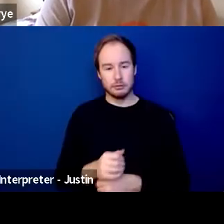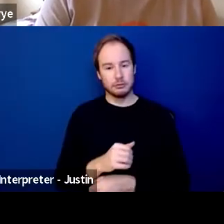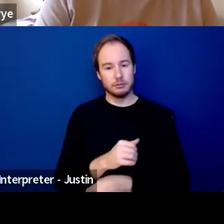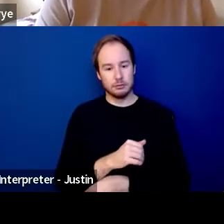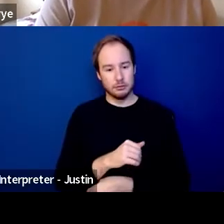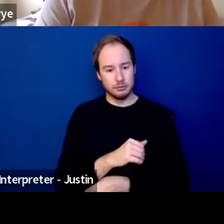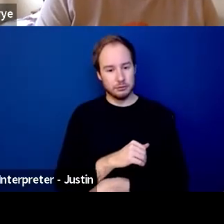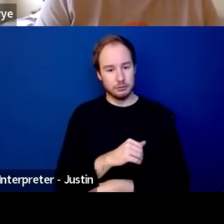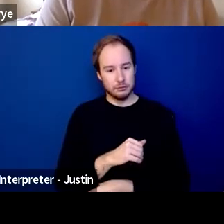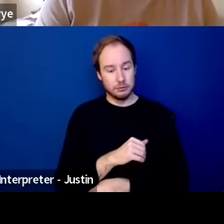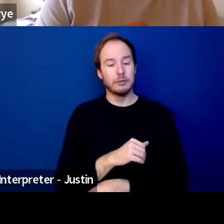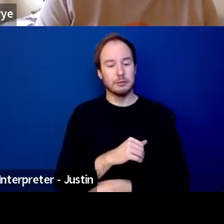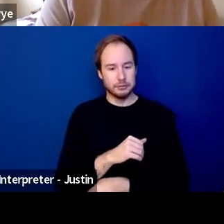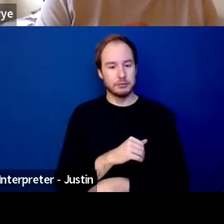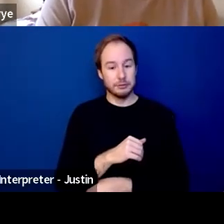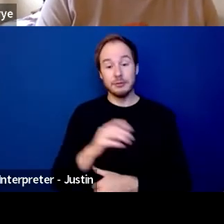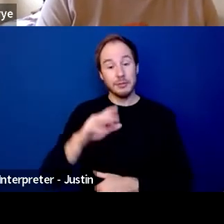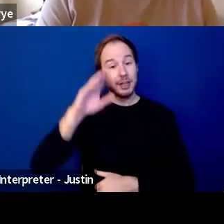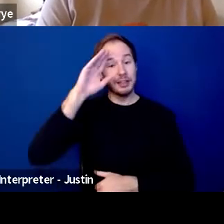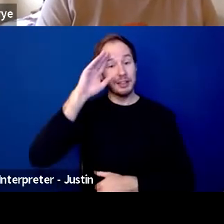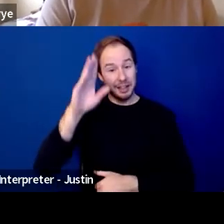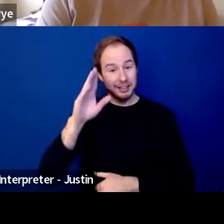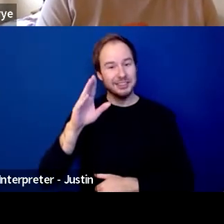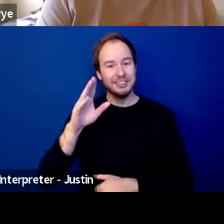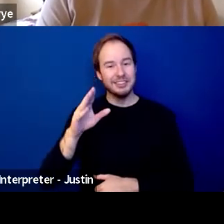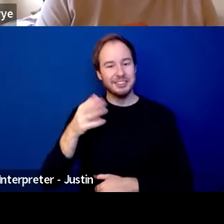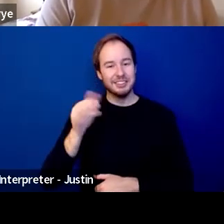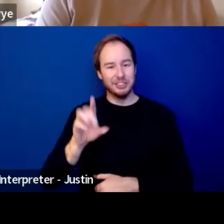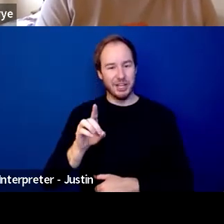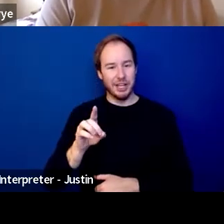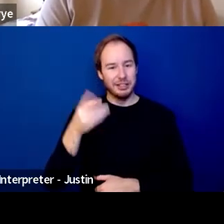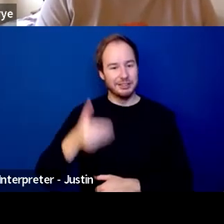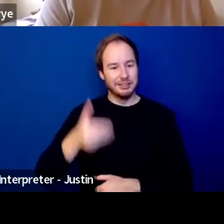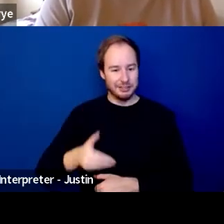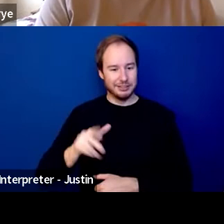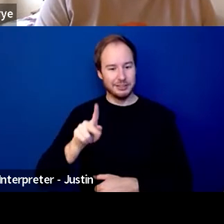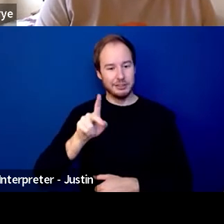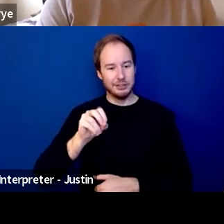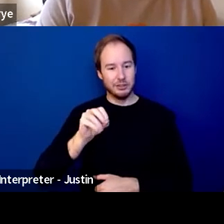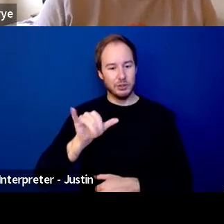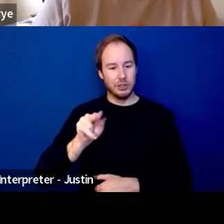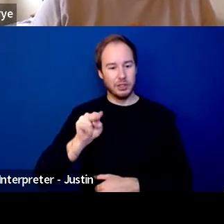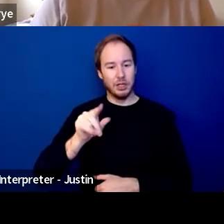[Chad] Okay. Perfect. - Hi. Hi. Hi, I'm Chad Koyanagi. I live on Oahu, Hawaii.